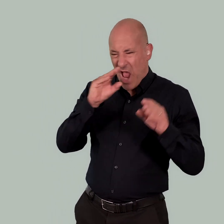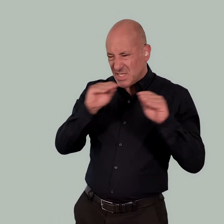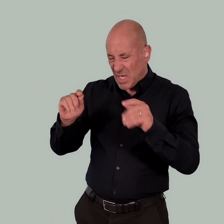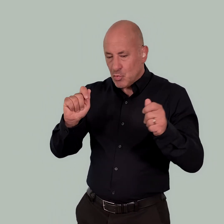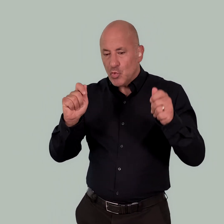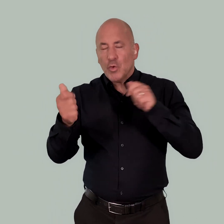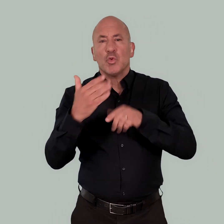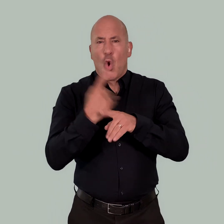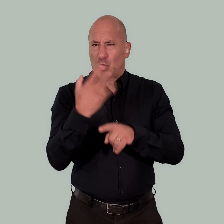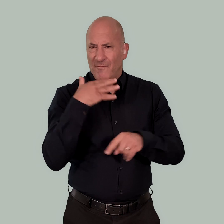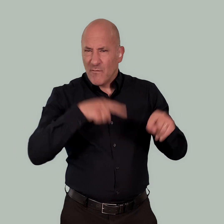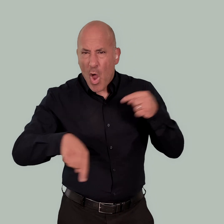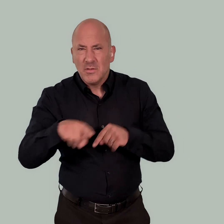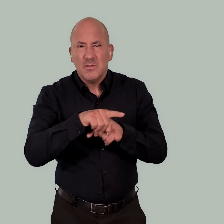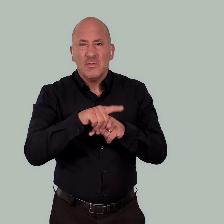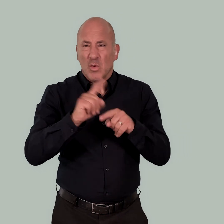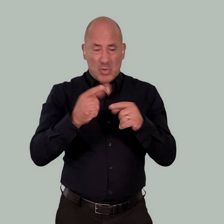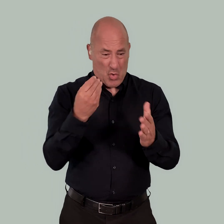from the world of education into the world of work,